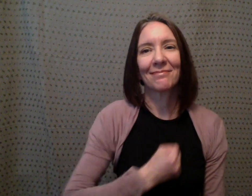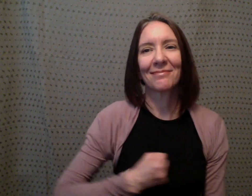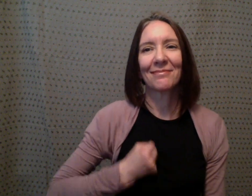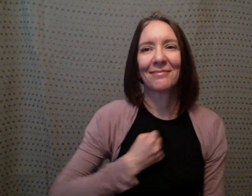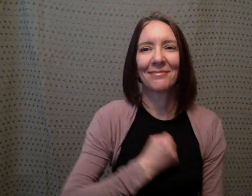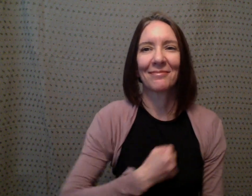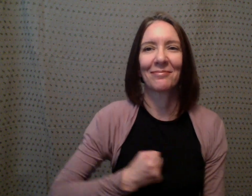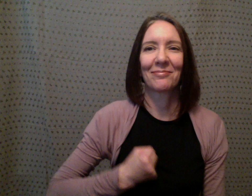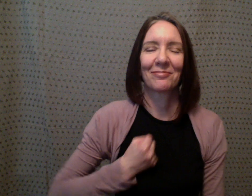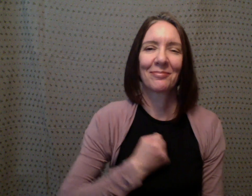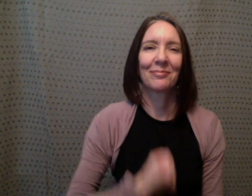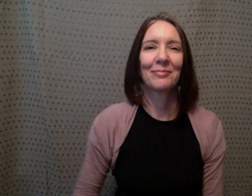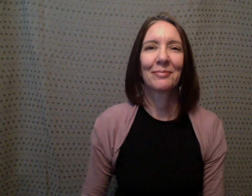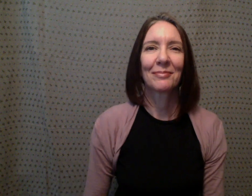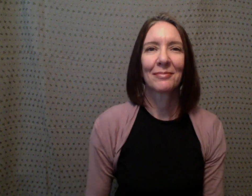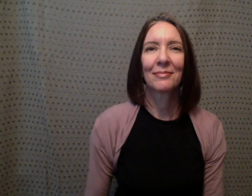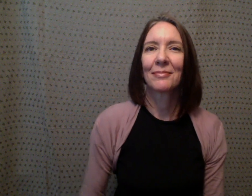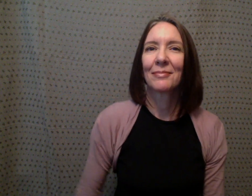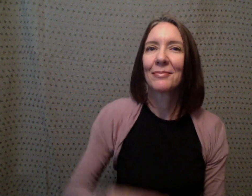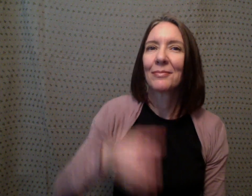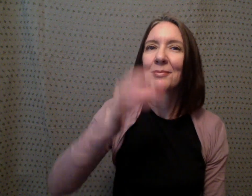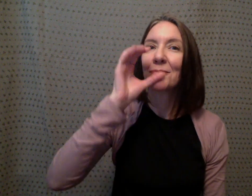sorry